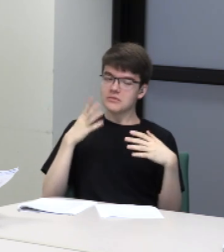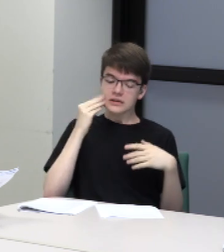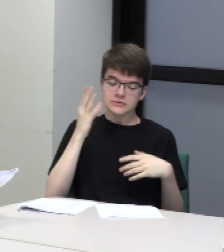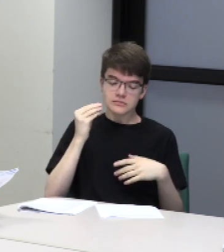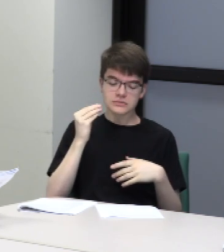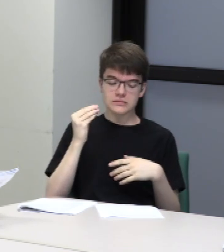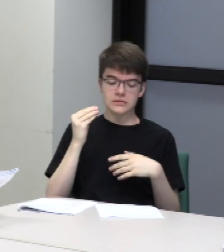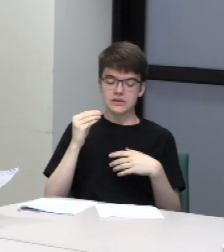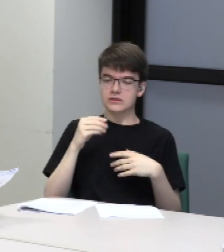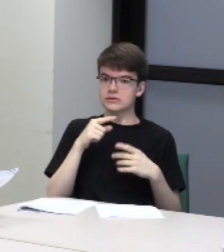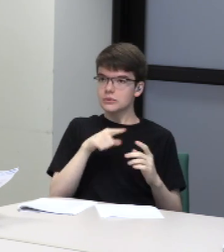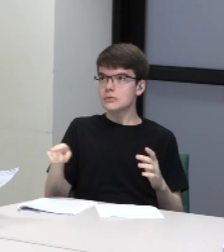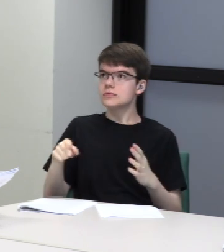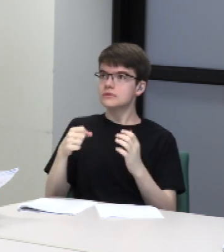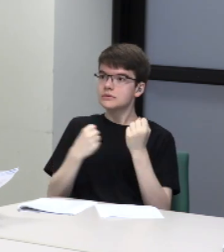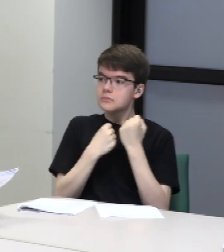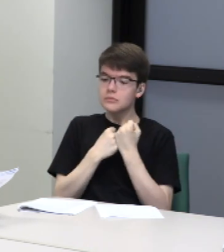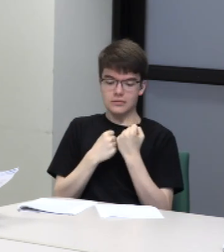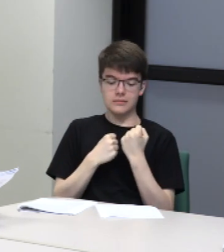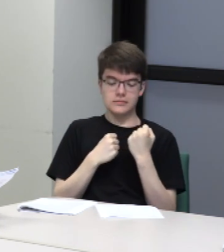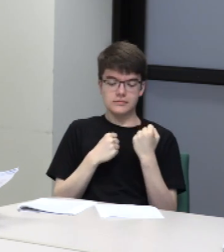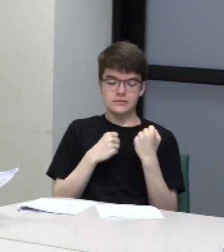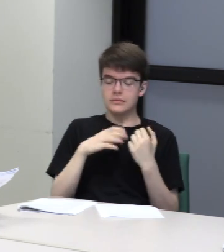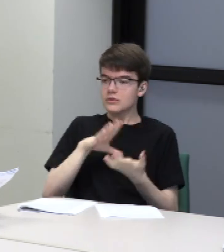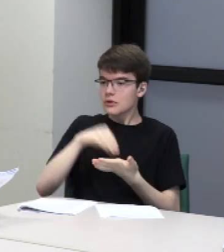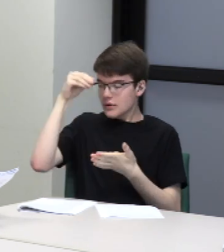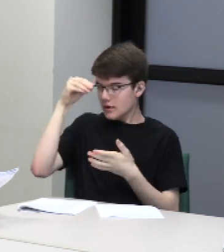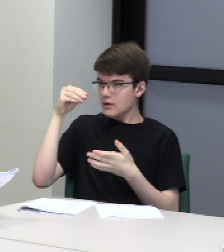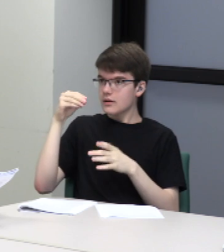really want me to have that experience with the support.